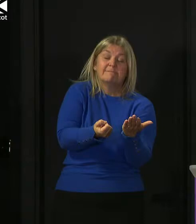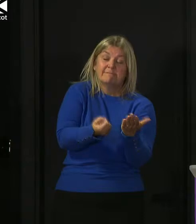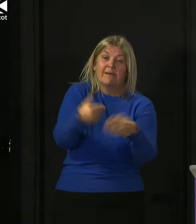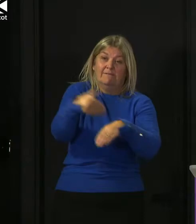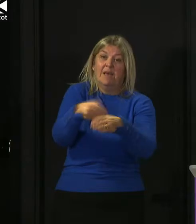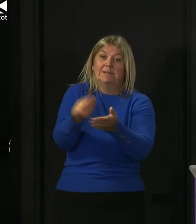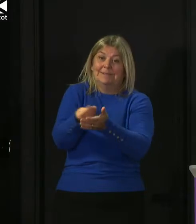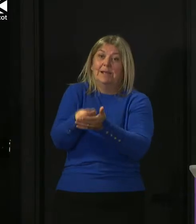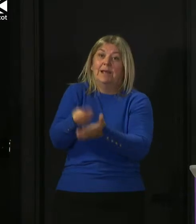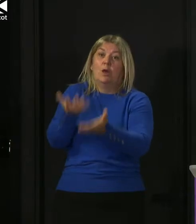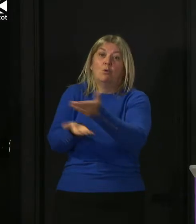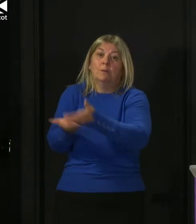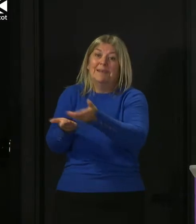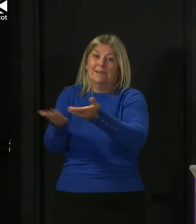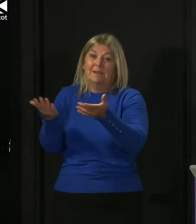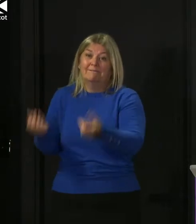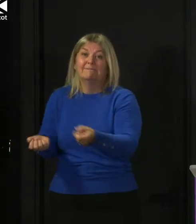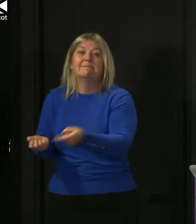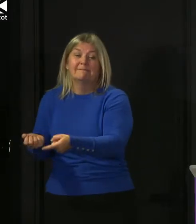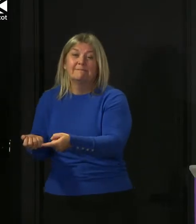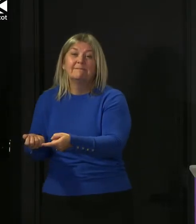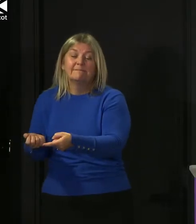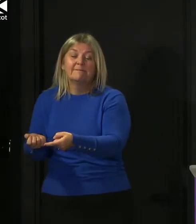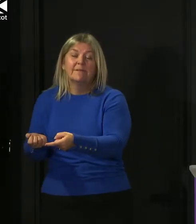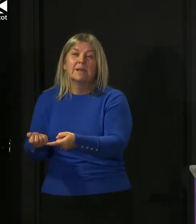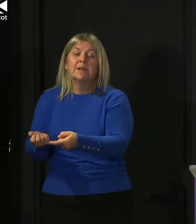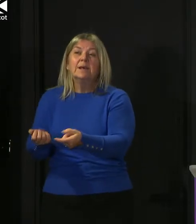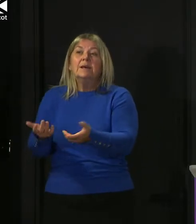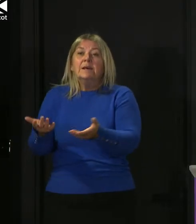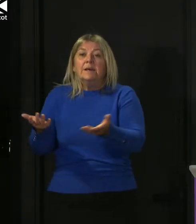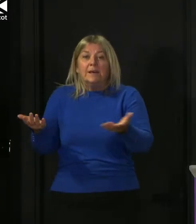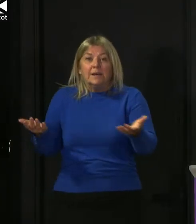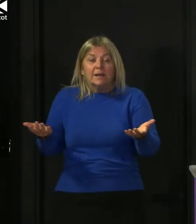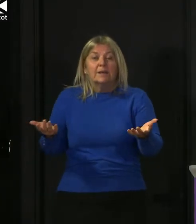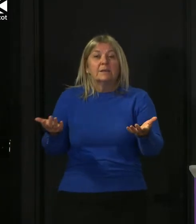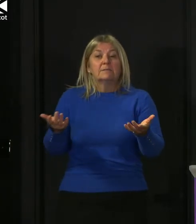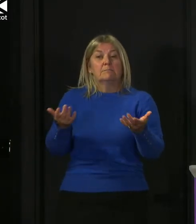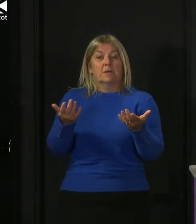and that has to be part of the consideration but I would not be doing something as